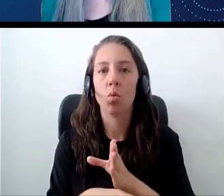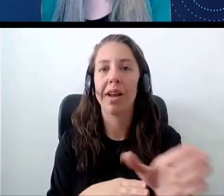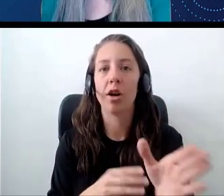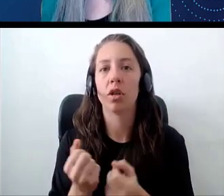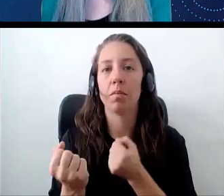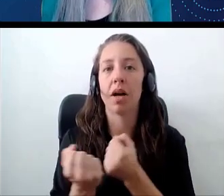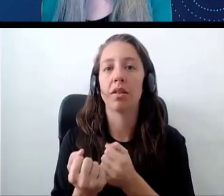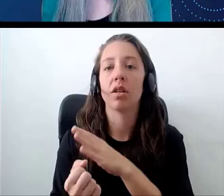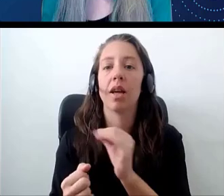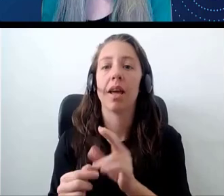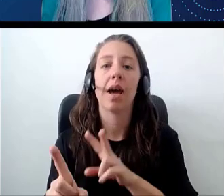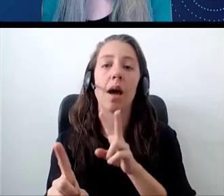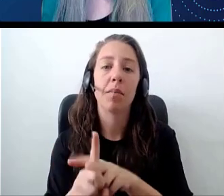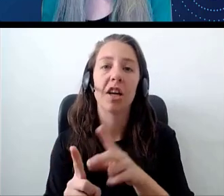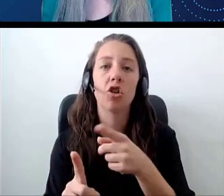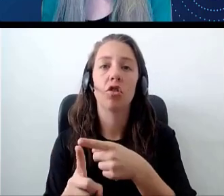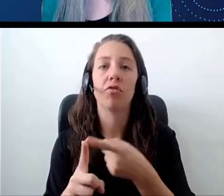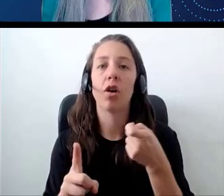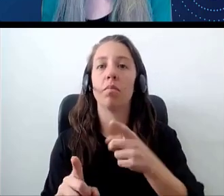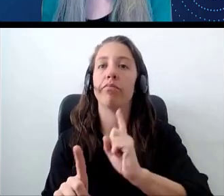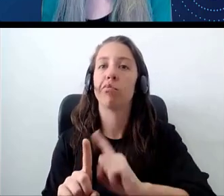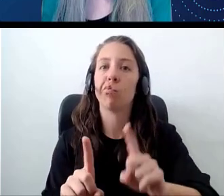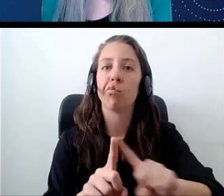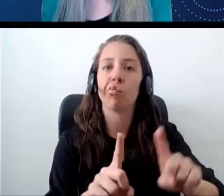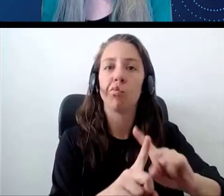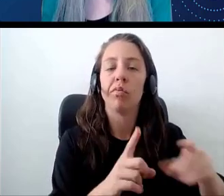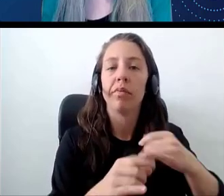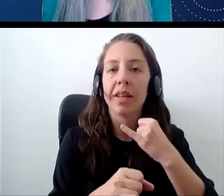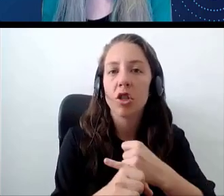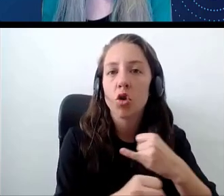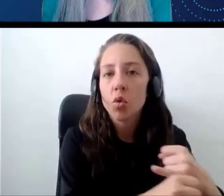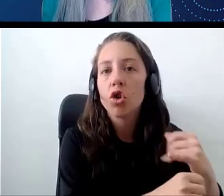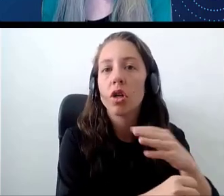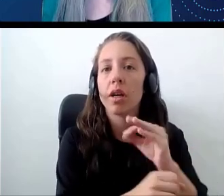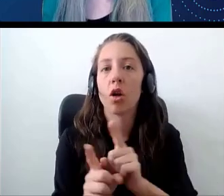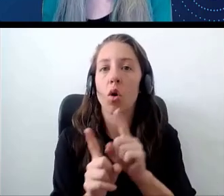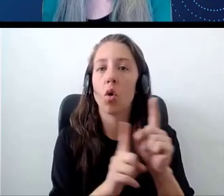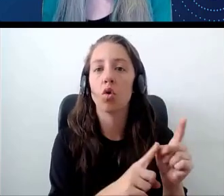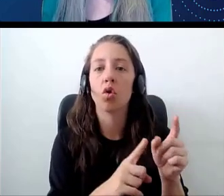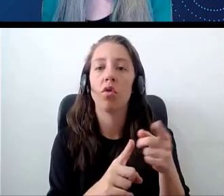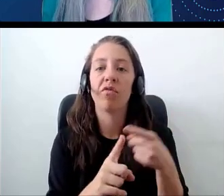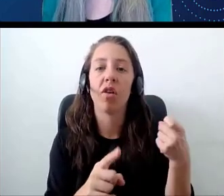from a variety of institutions as well as, you know, candidates from a broad range of backgrounds.